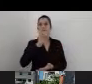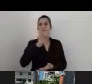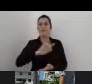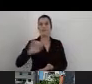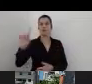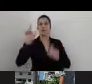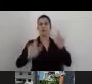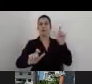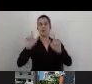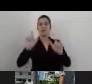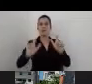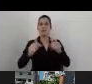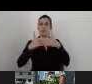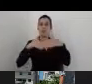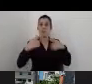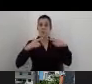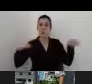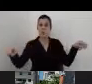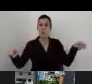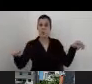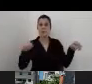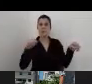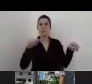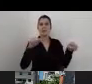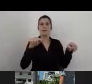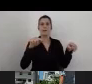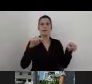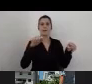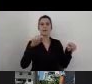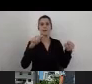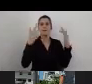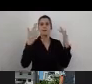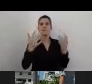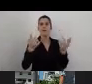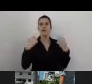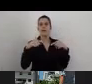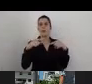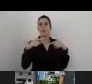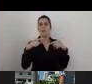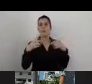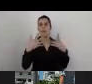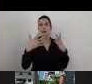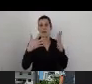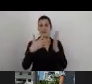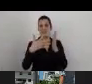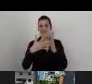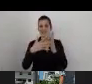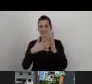This is the number of our . So this number is and it's around